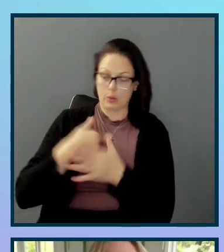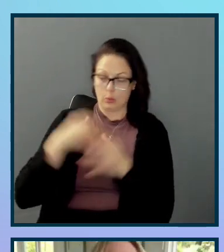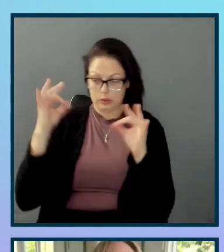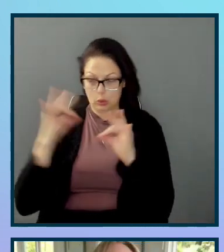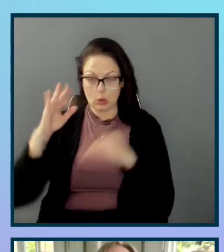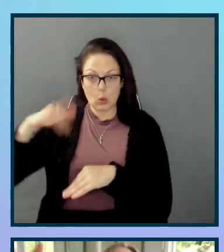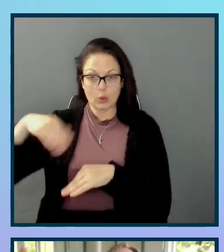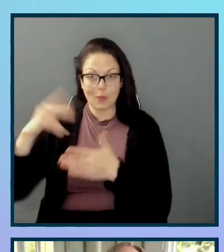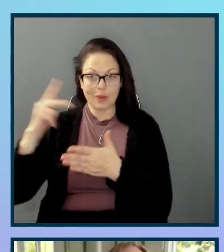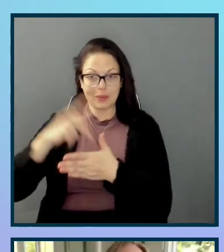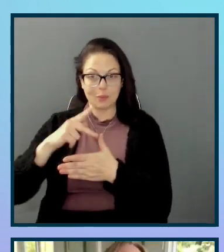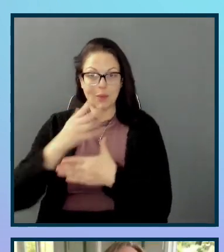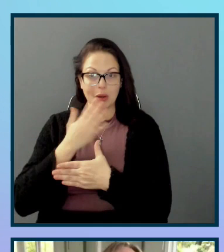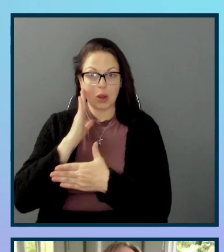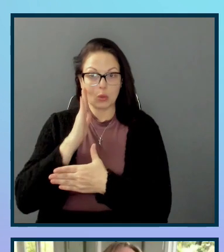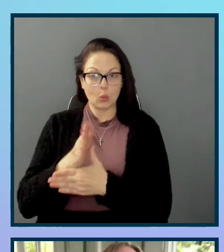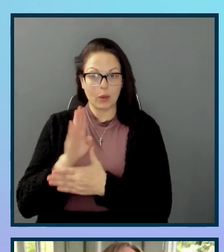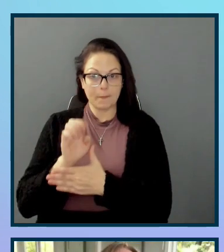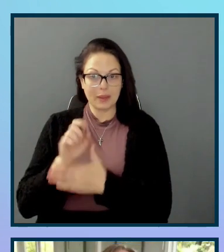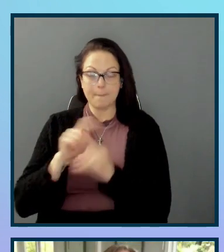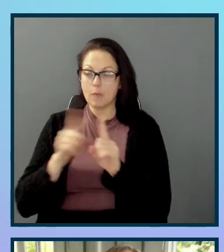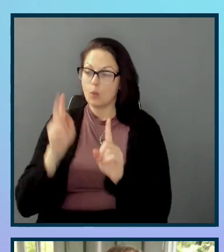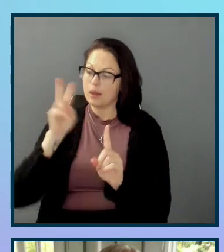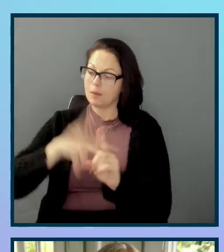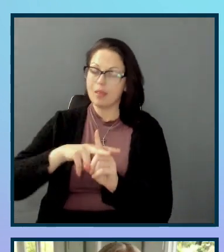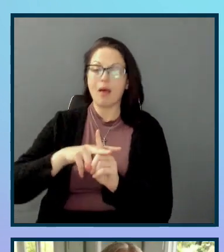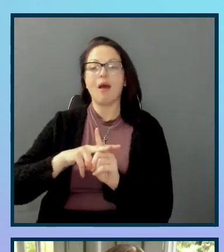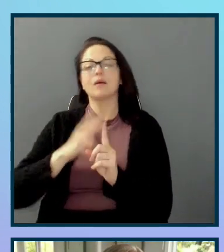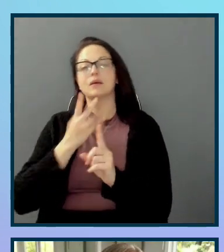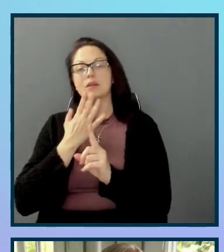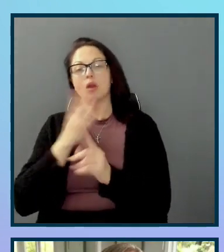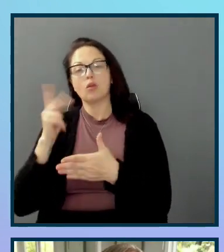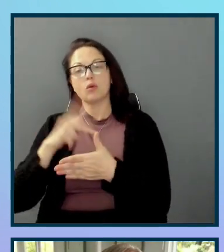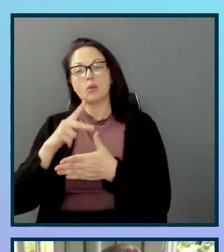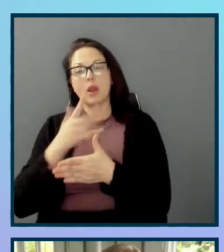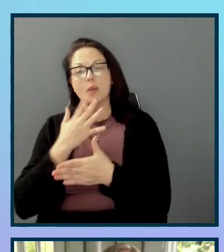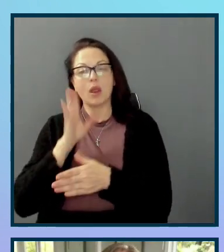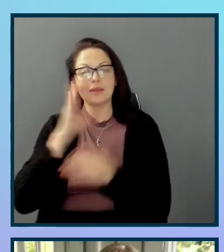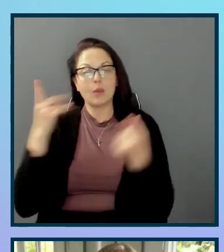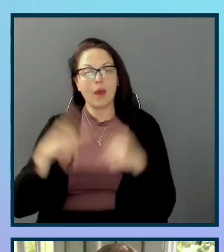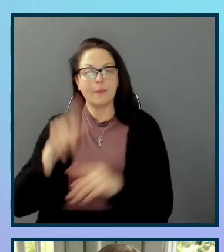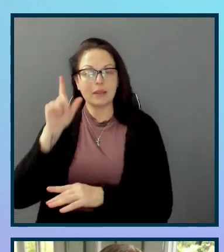But at the end of the day, we can apply the primary color and it will happen, we'll see that a little bit later in the later slides here.